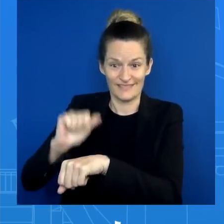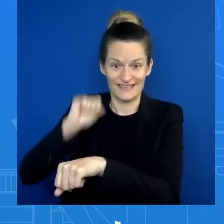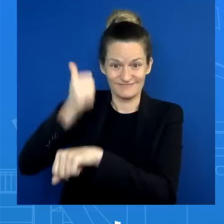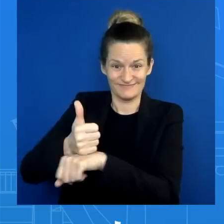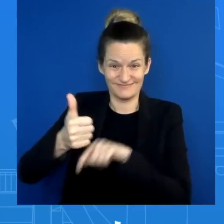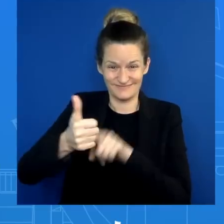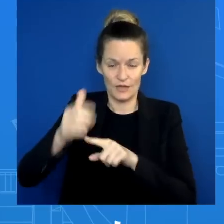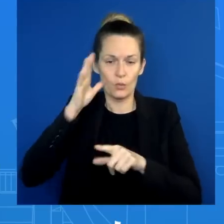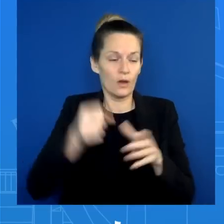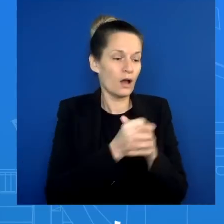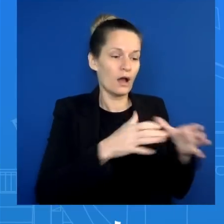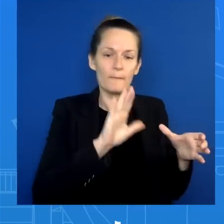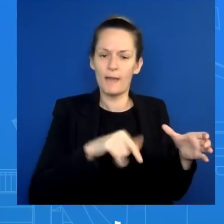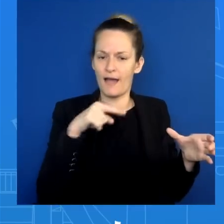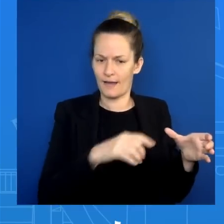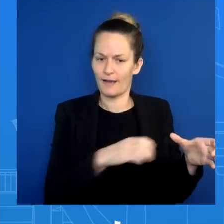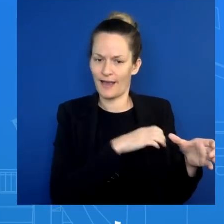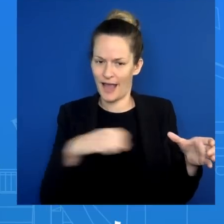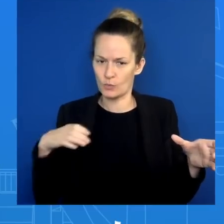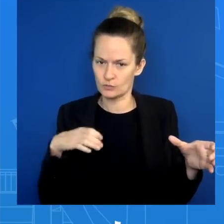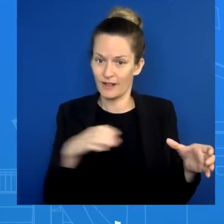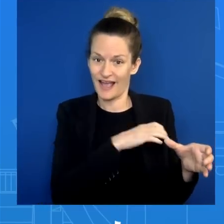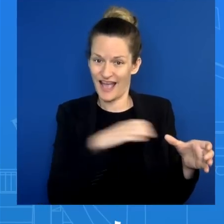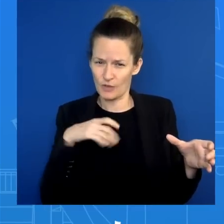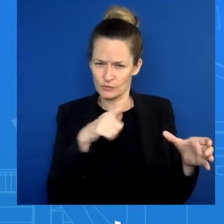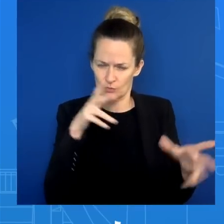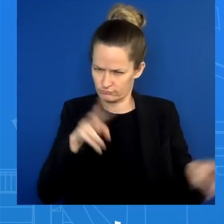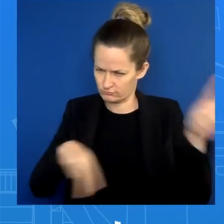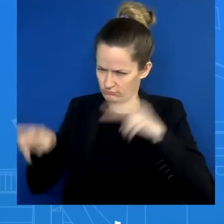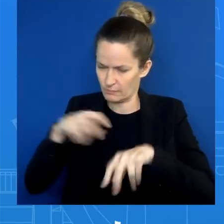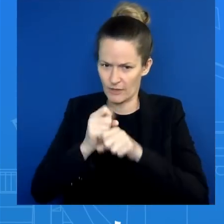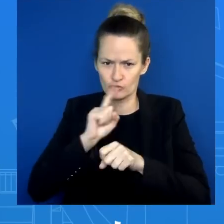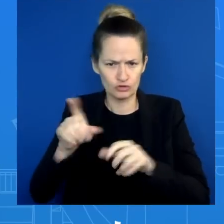This Council will be co-chaired by Ennis and E.C. director